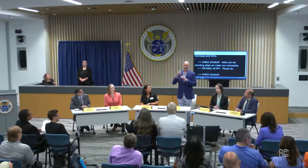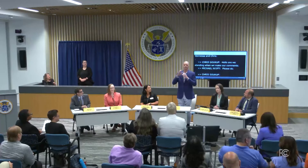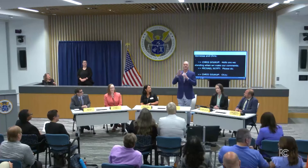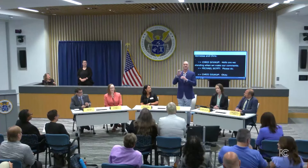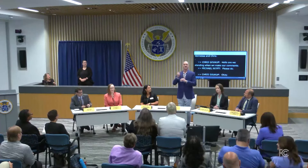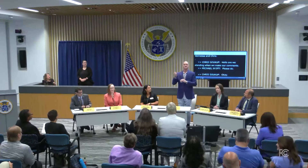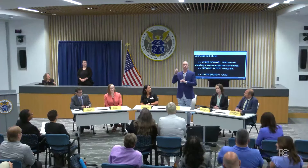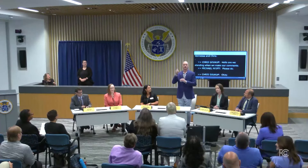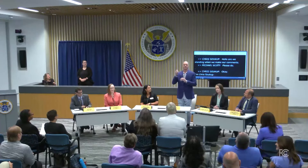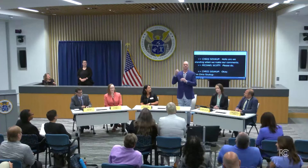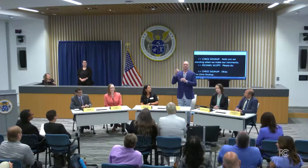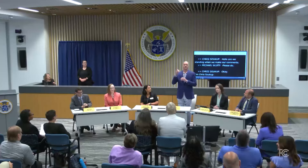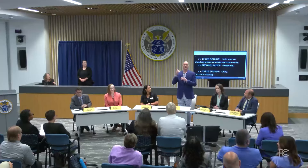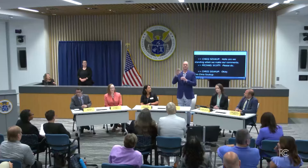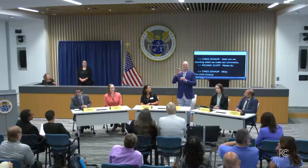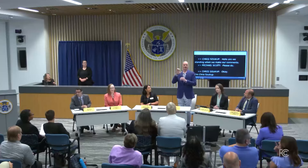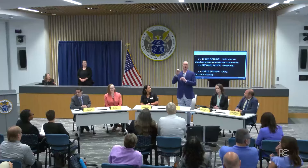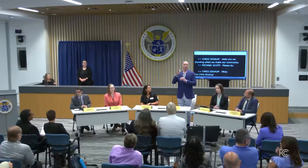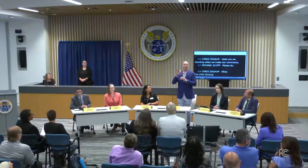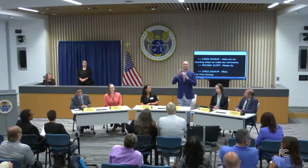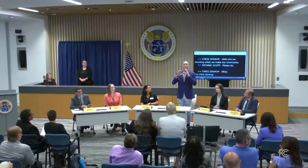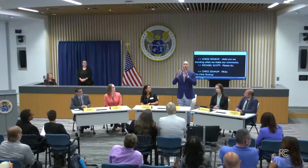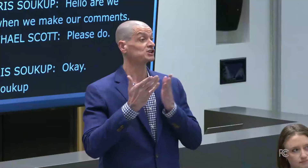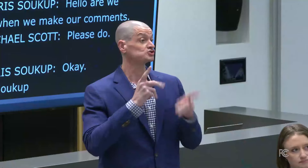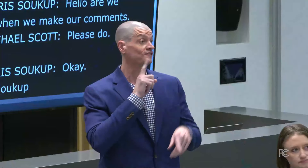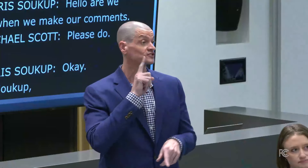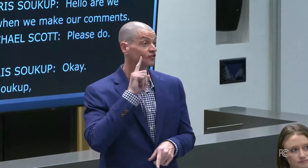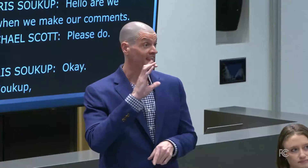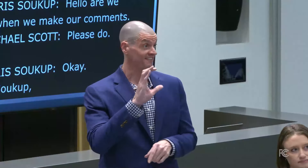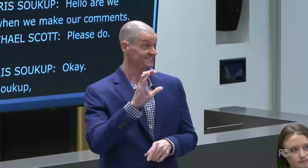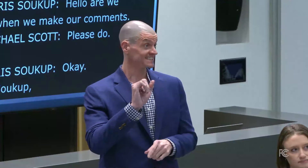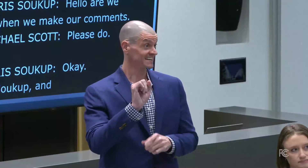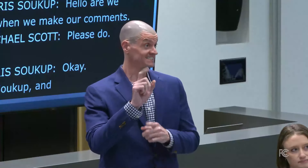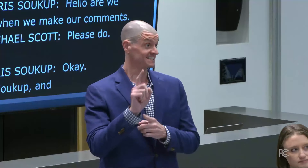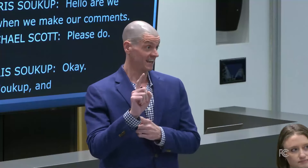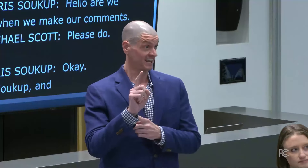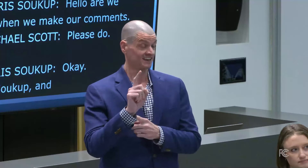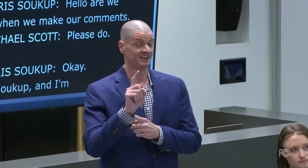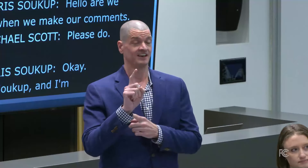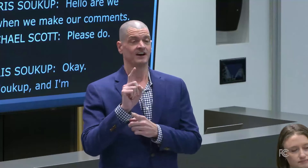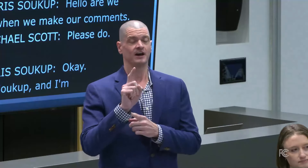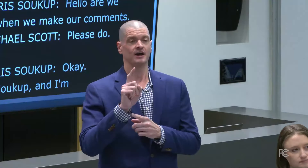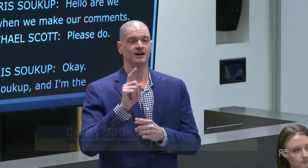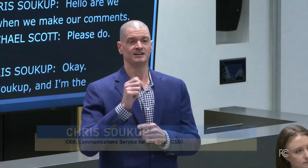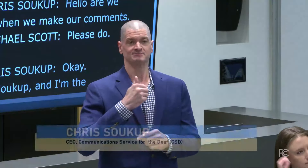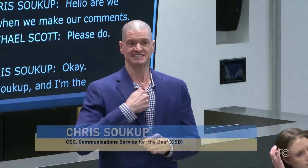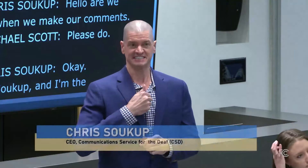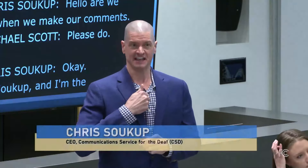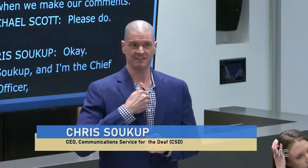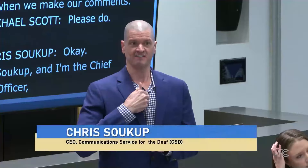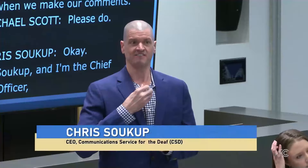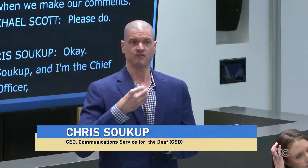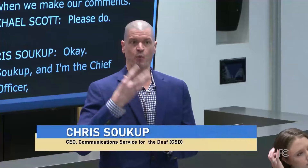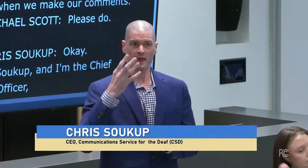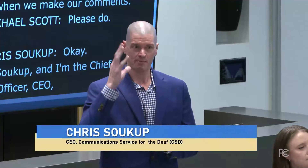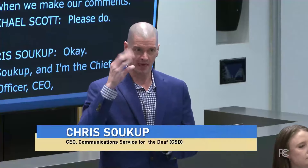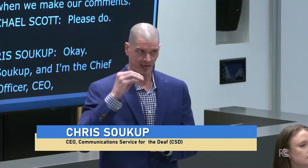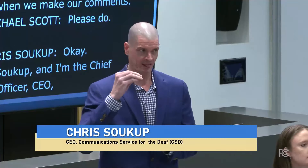OKAY.